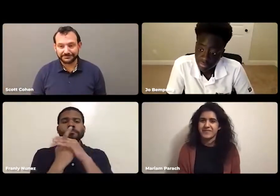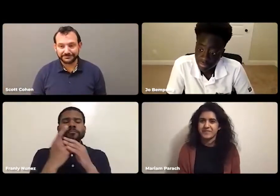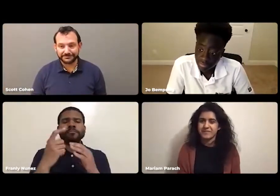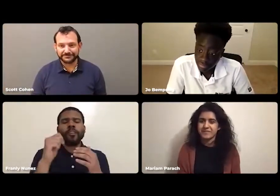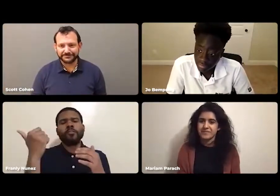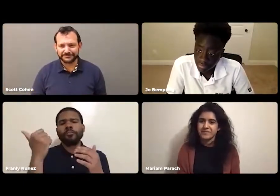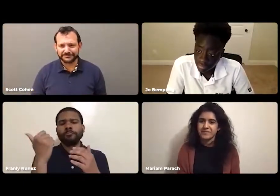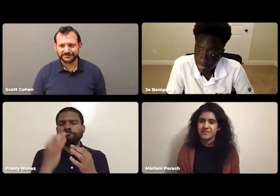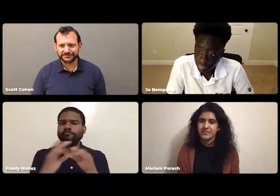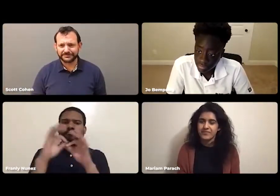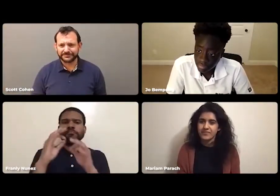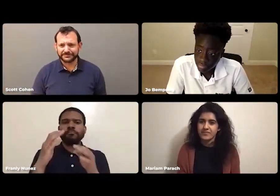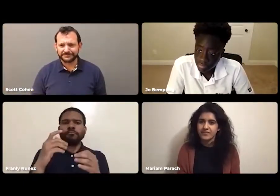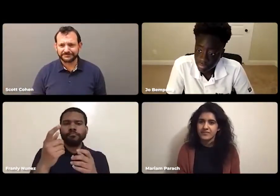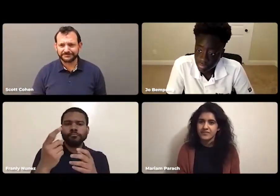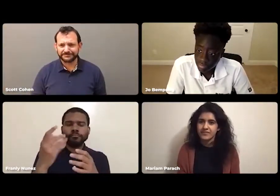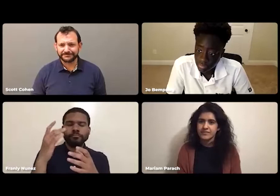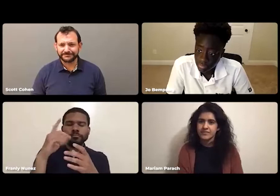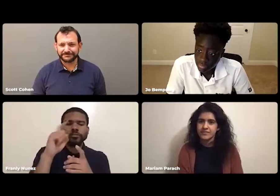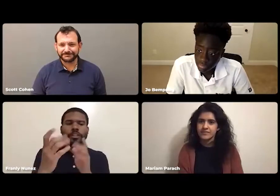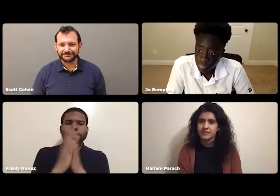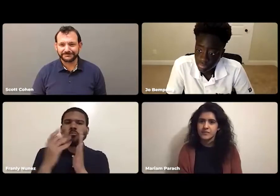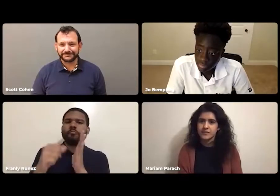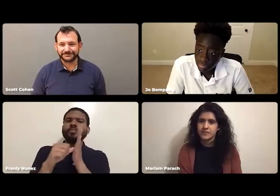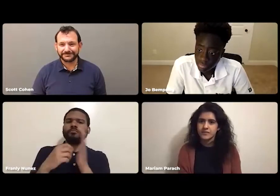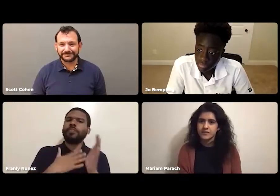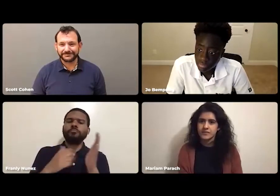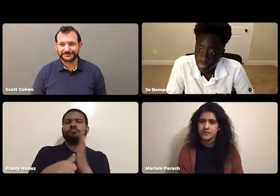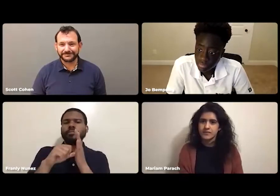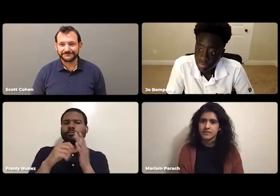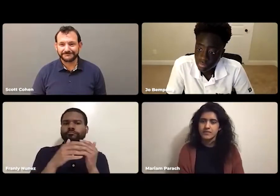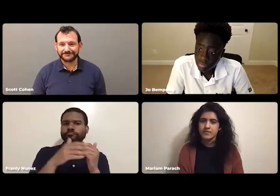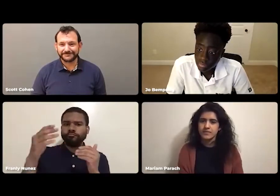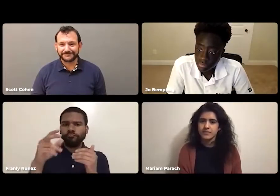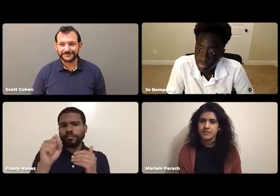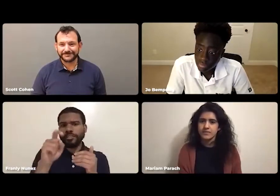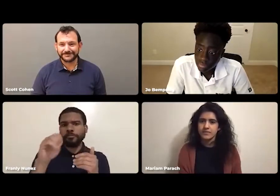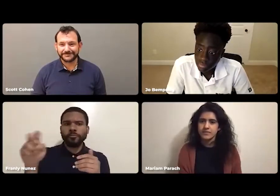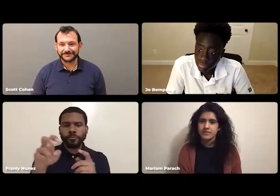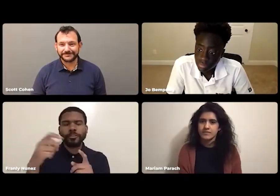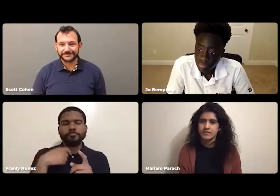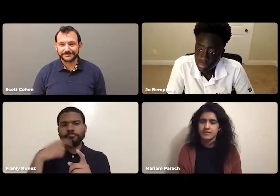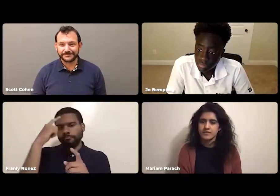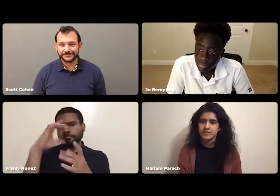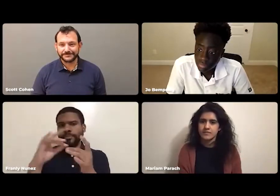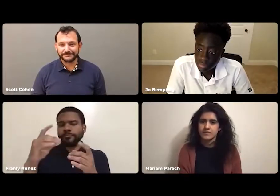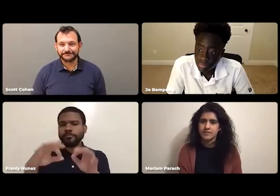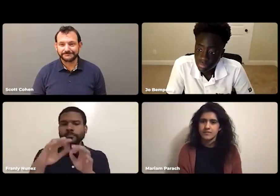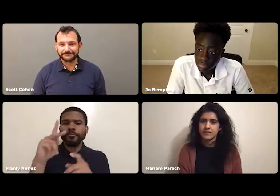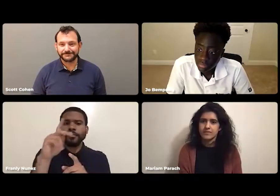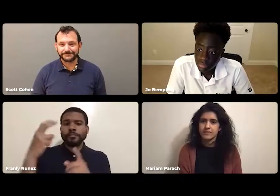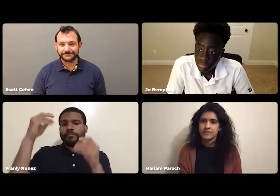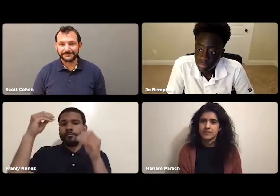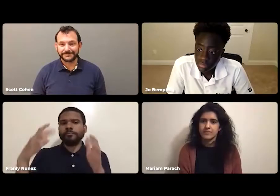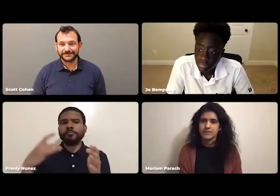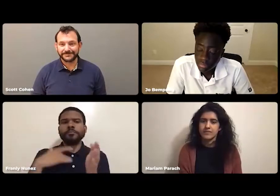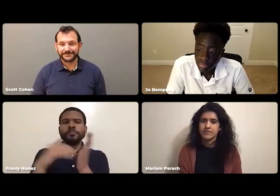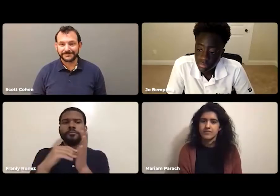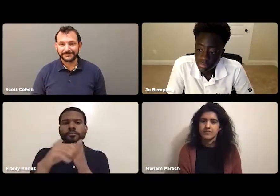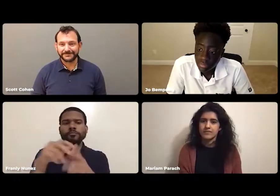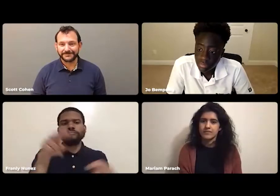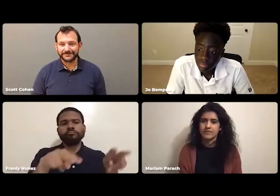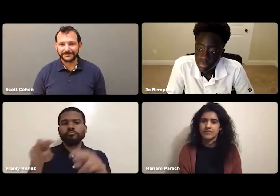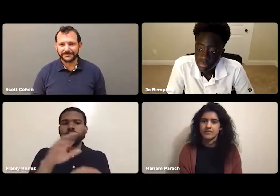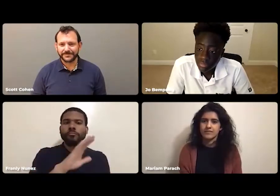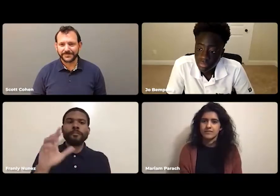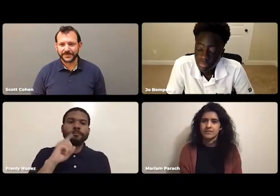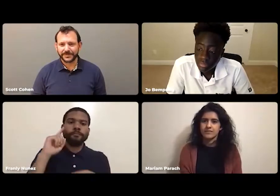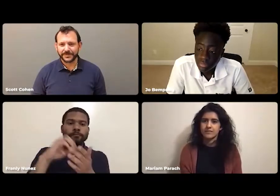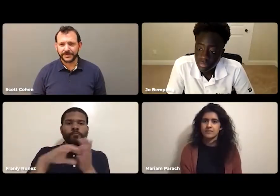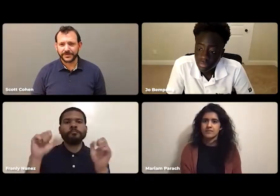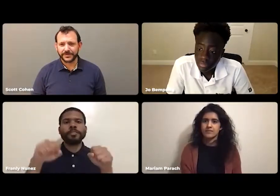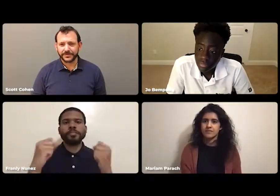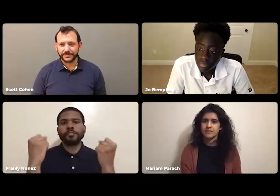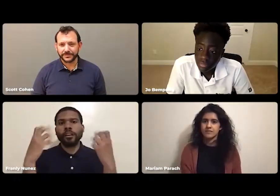Another thought that came up: What impressed me about STEM, you